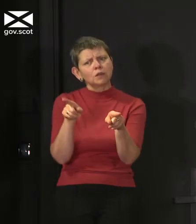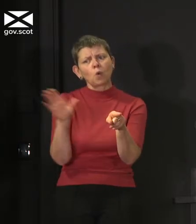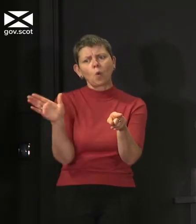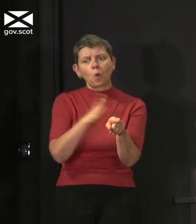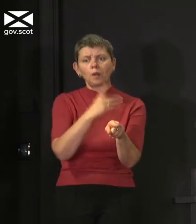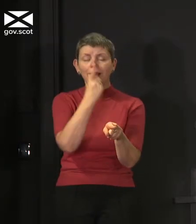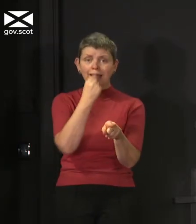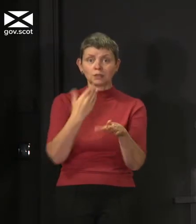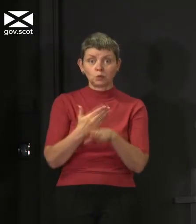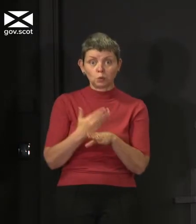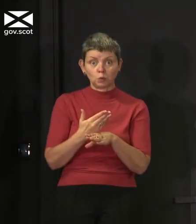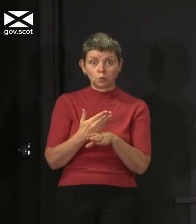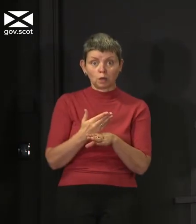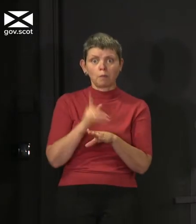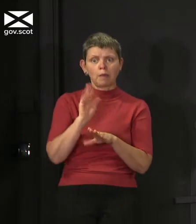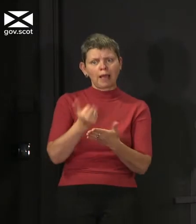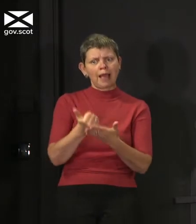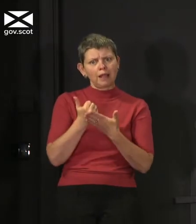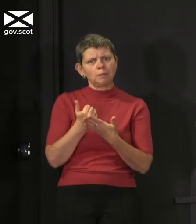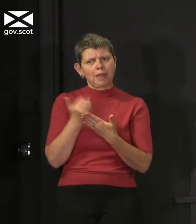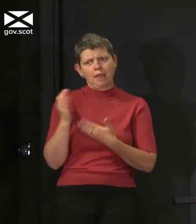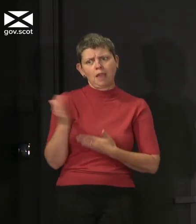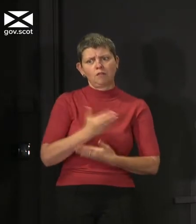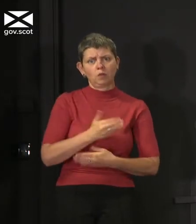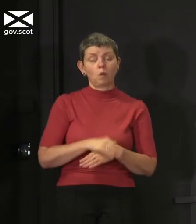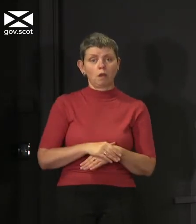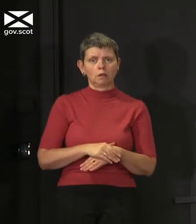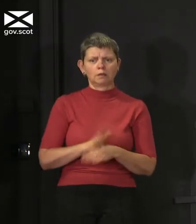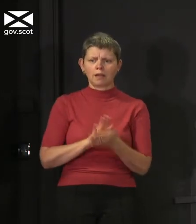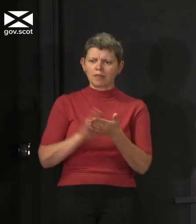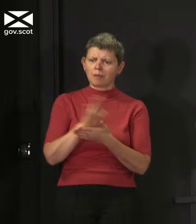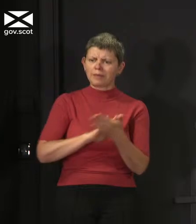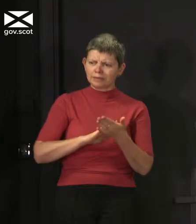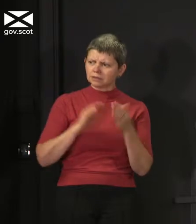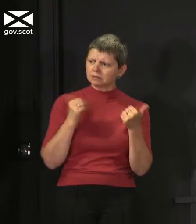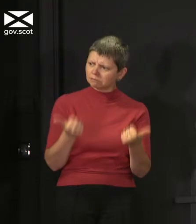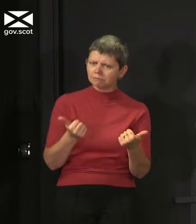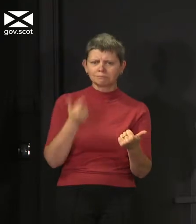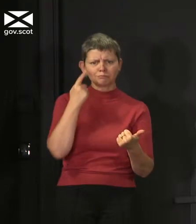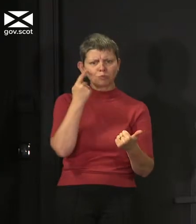for each other, and to display that sense of solidarity and kindness and love to each